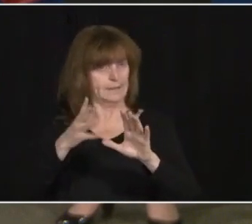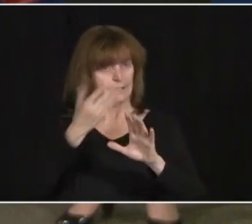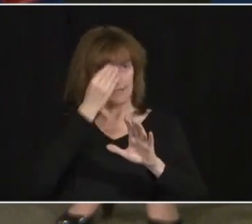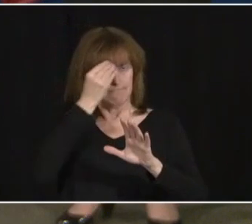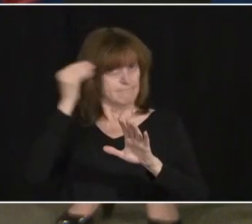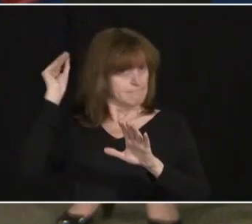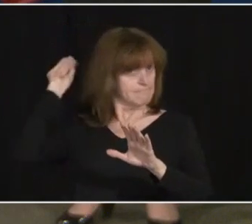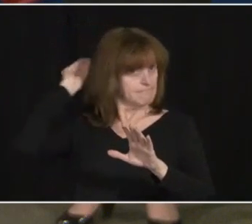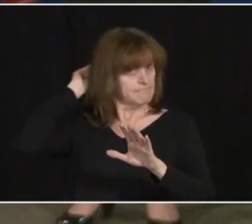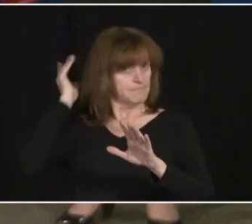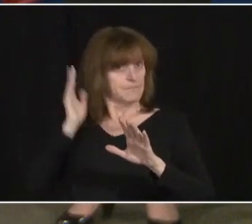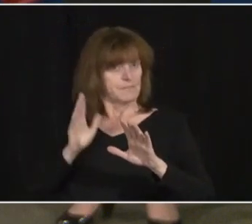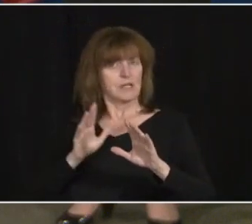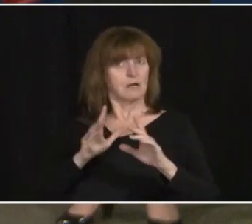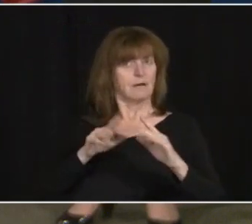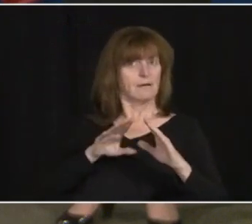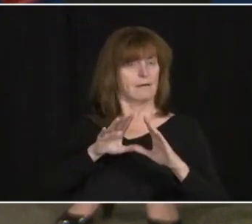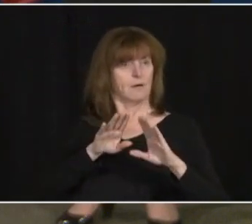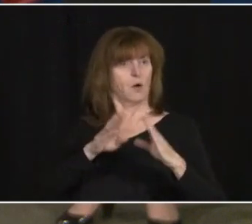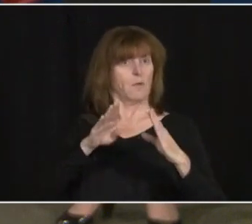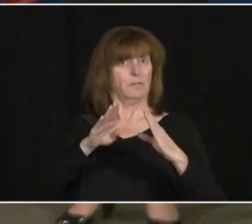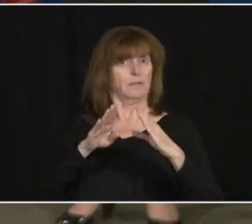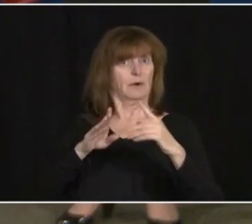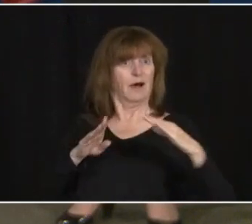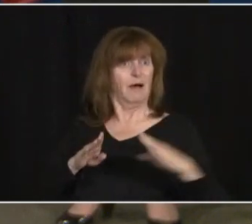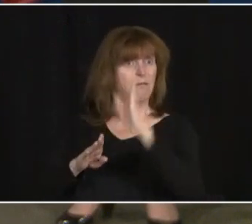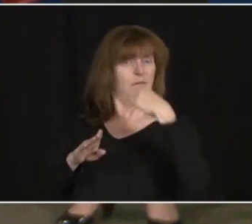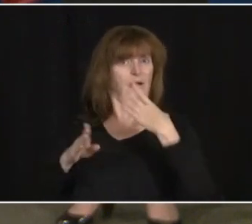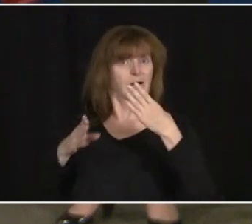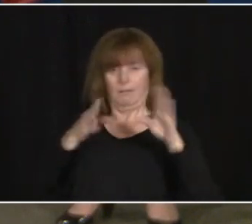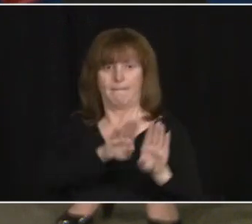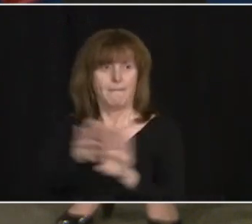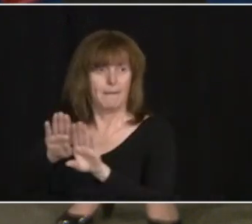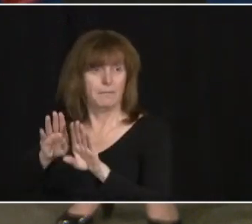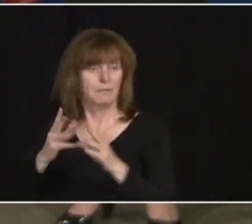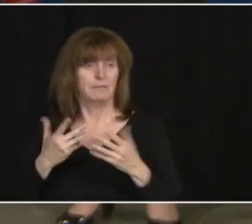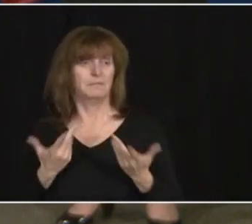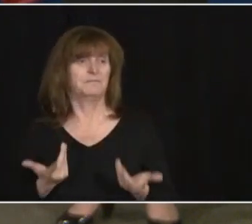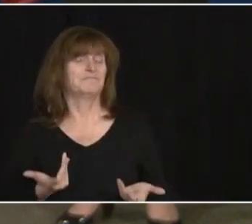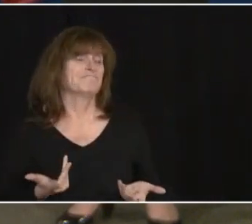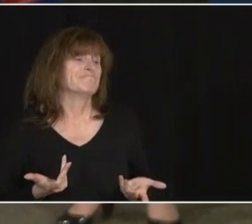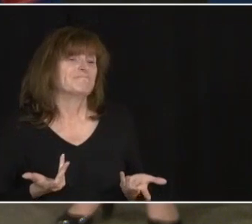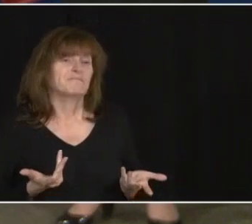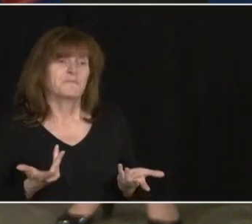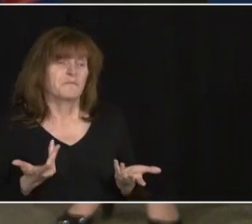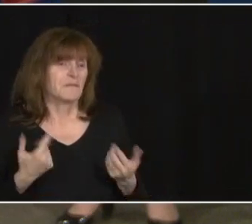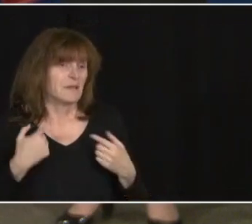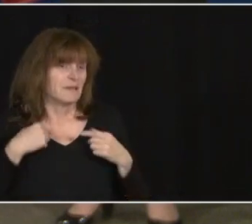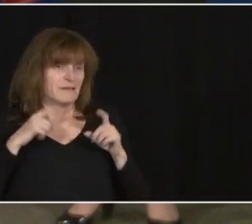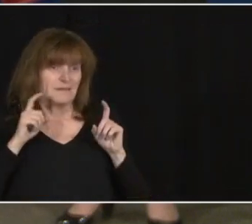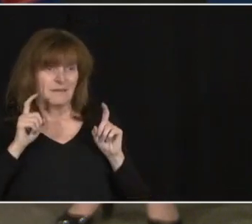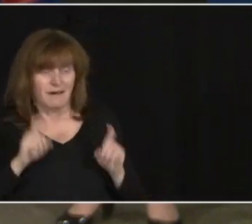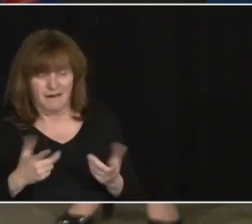Mike we always have be to prepared. If we have to impose them again. But obviously that's not what we want to do.